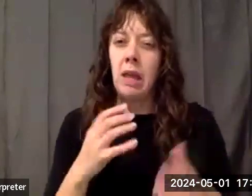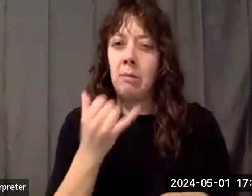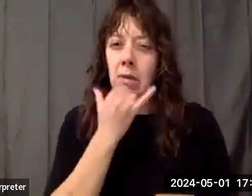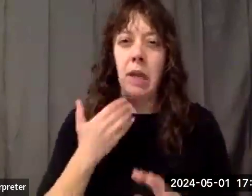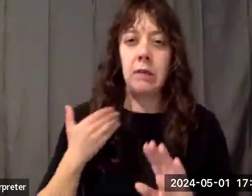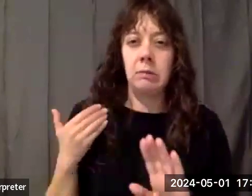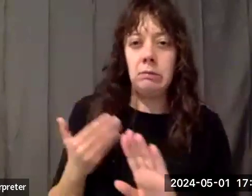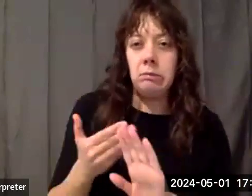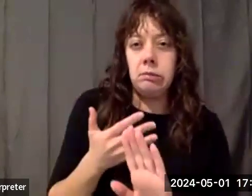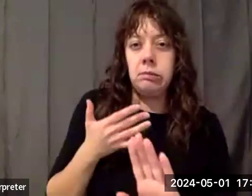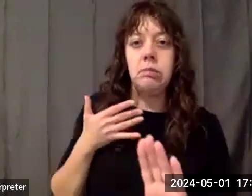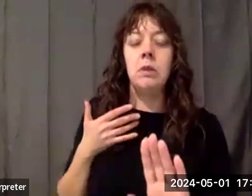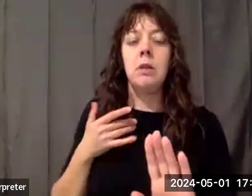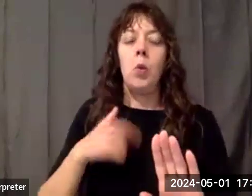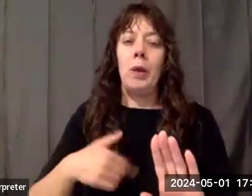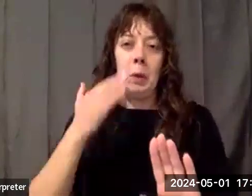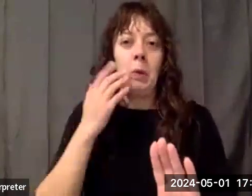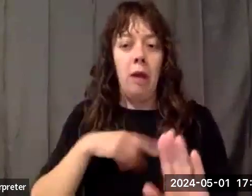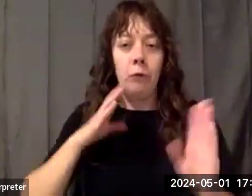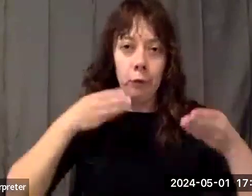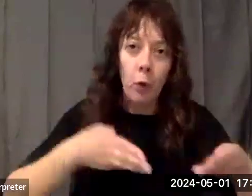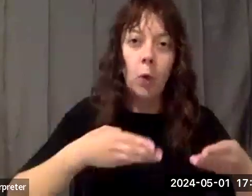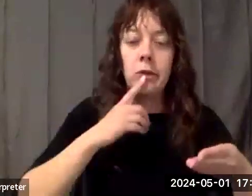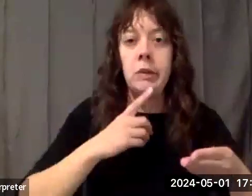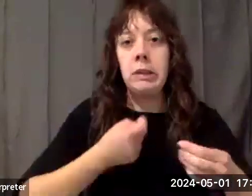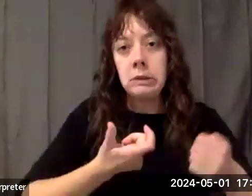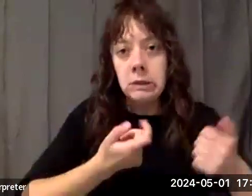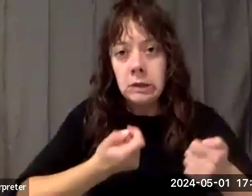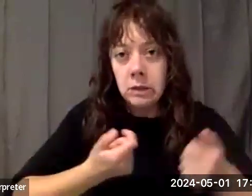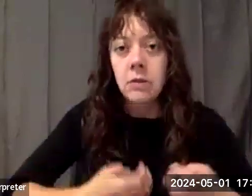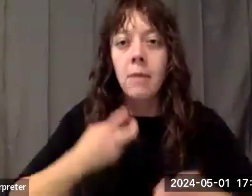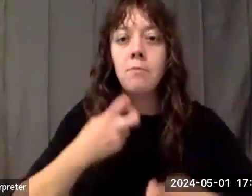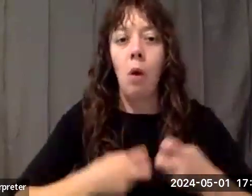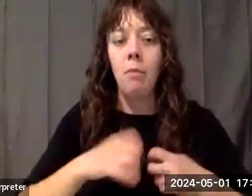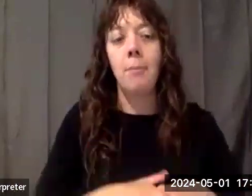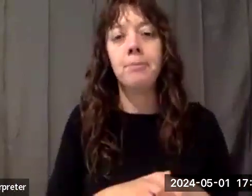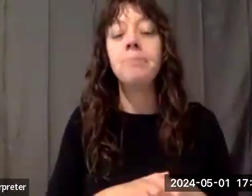And so we wanted to focus specifically here. And so you see on the left the total non-routine